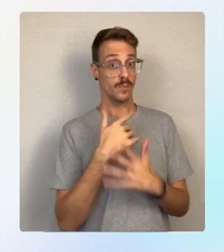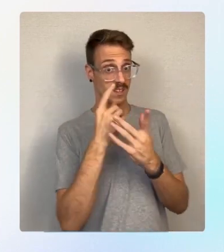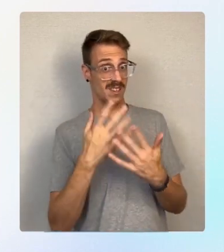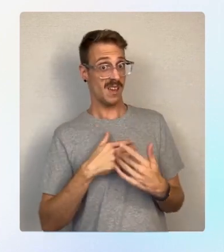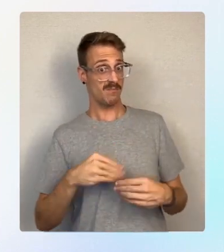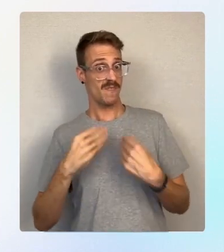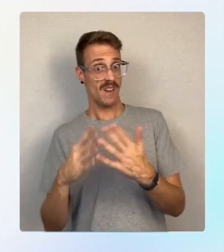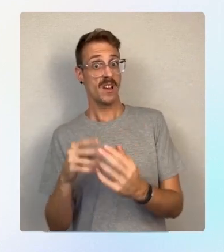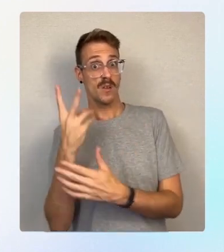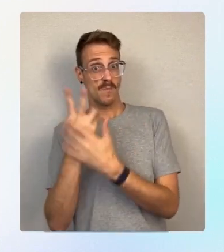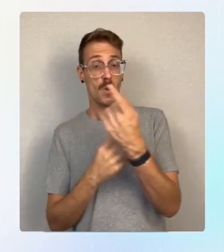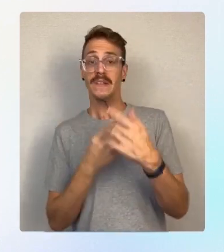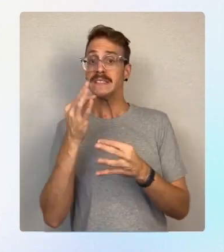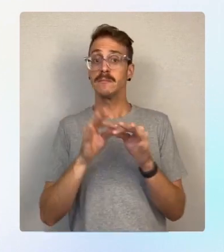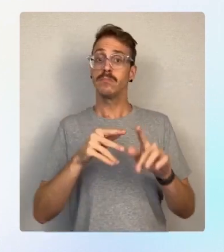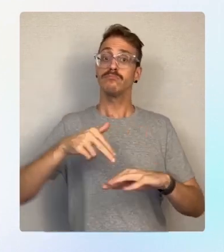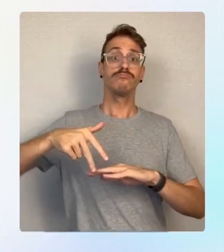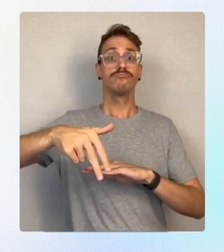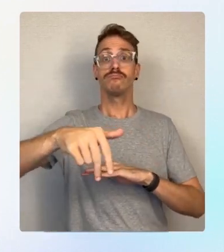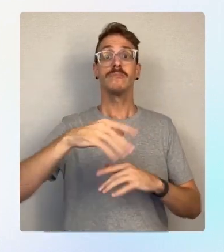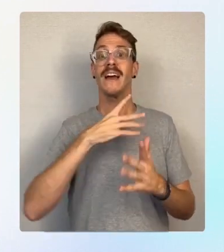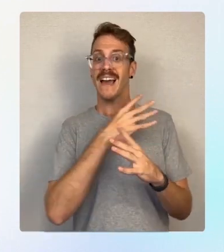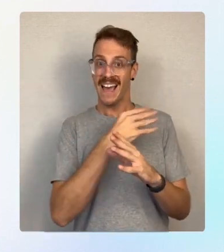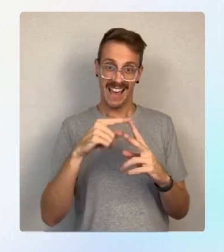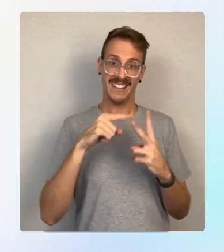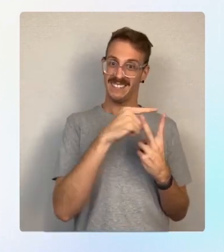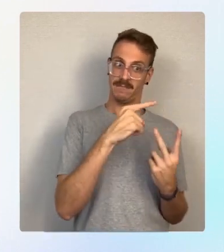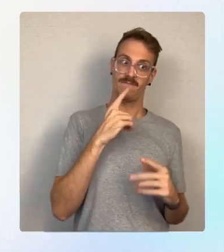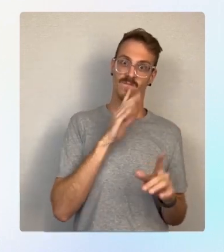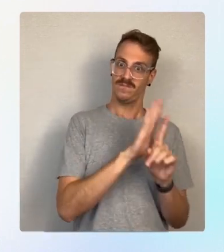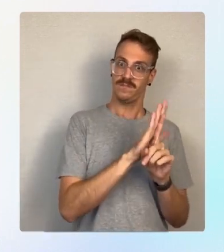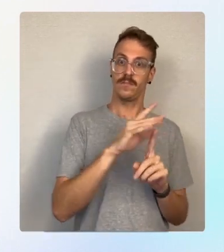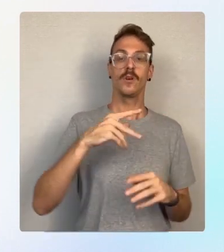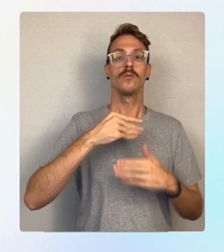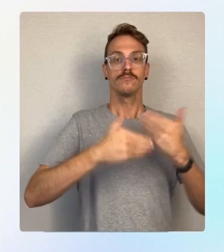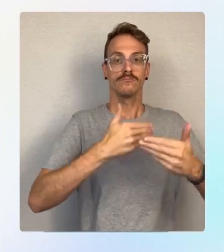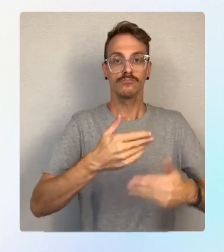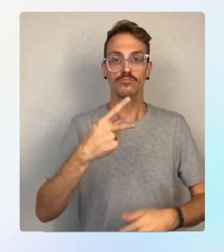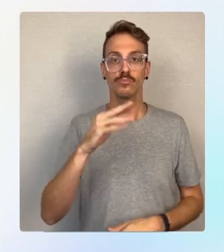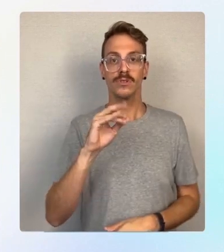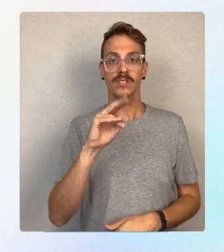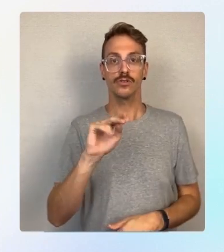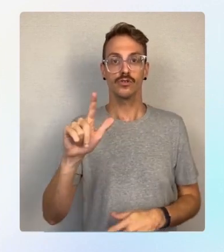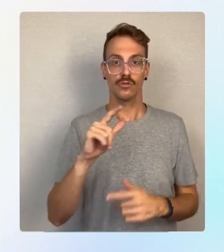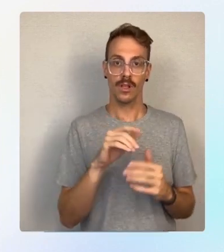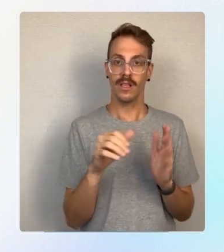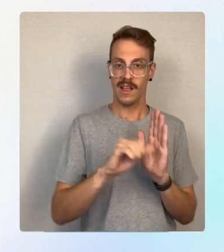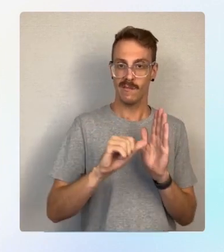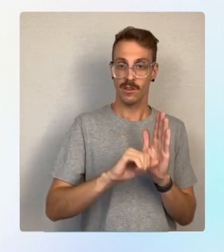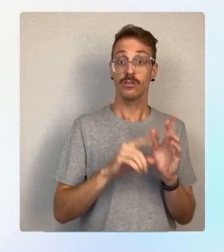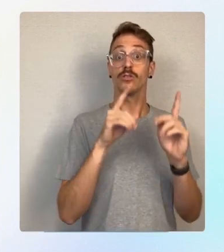and, as in Sir Aphino's case, procedural animation. You could also manually steer Sir Aphino